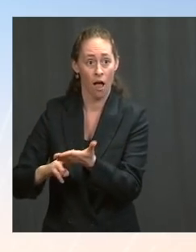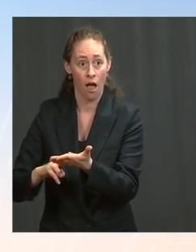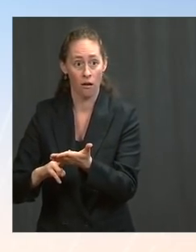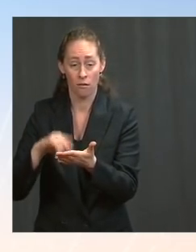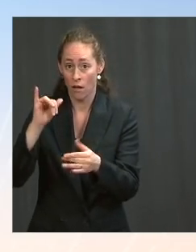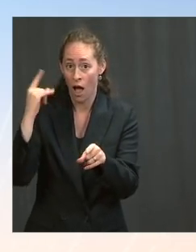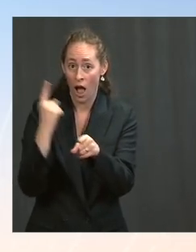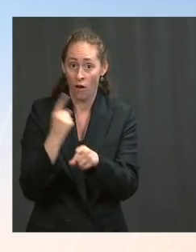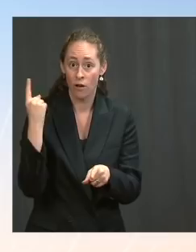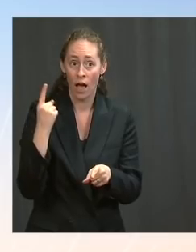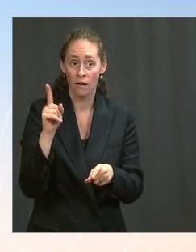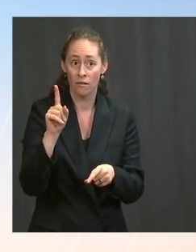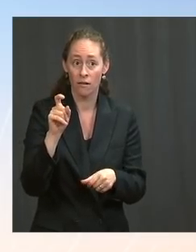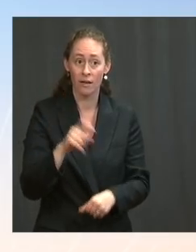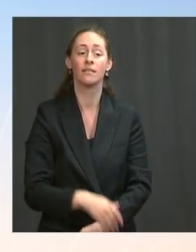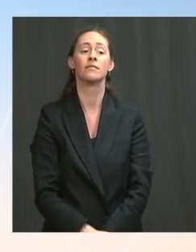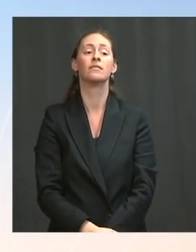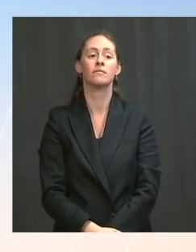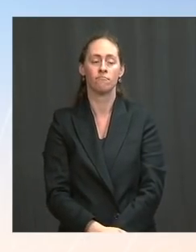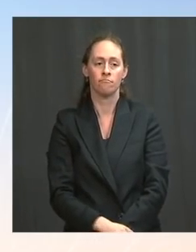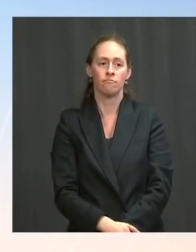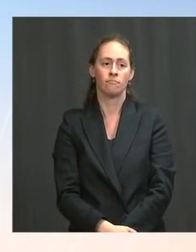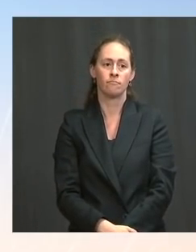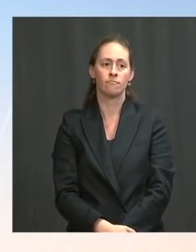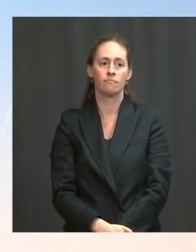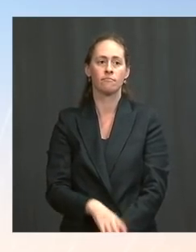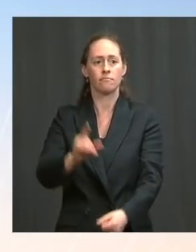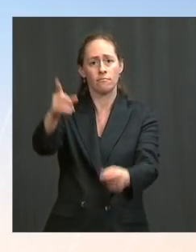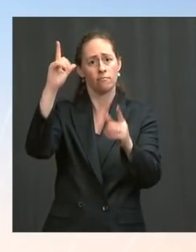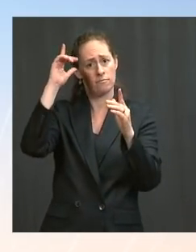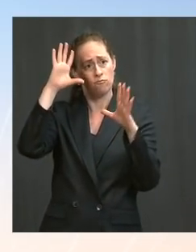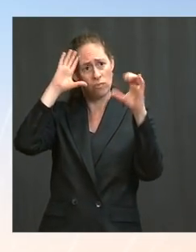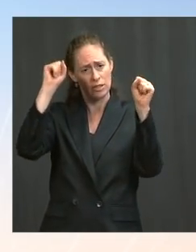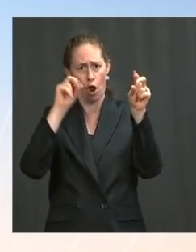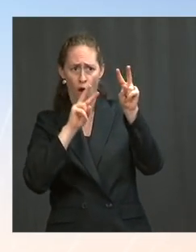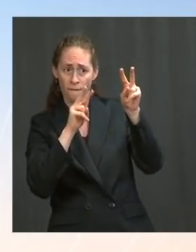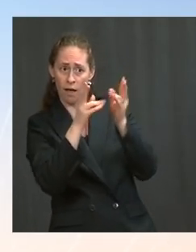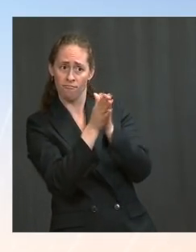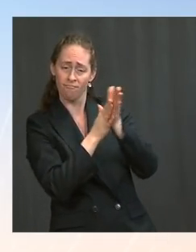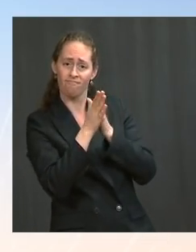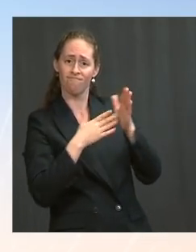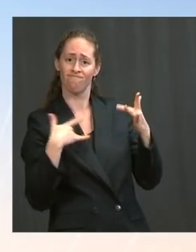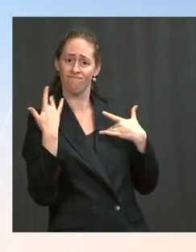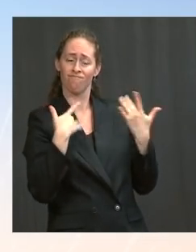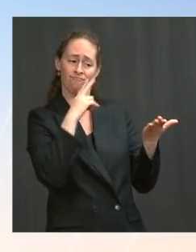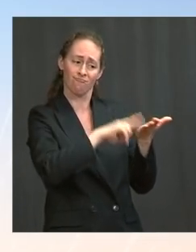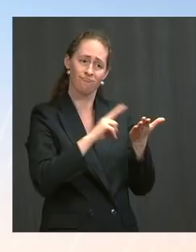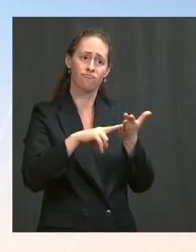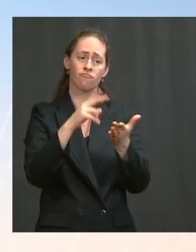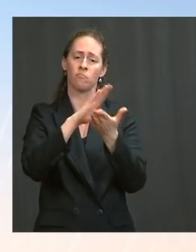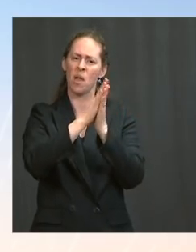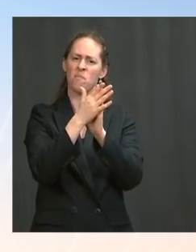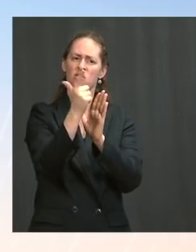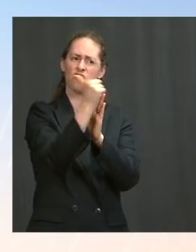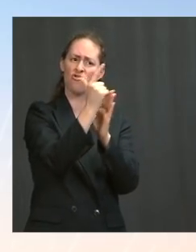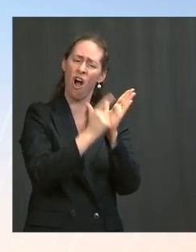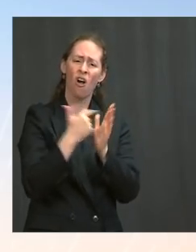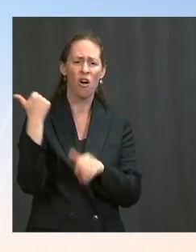to and expects to sign each piece of legislation into law, and he's going to work his heart out getting both of them across the finish line.